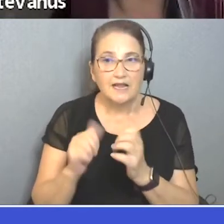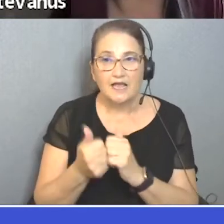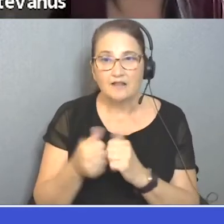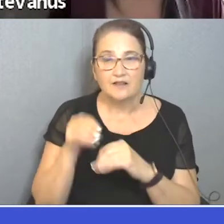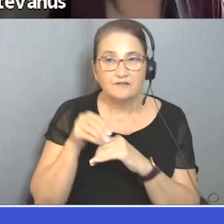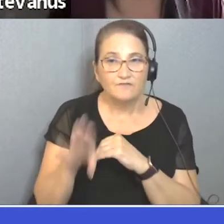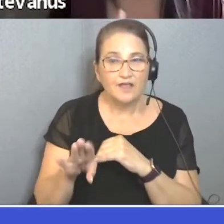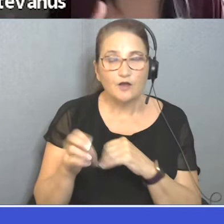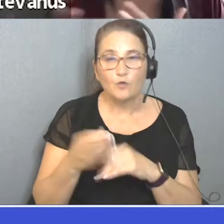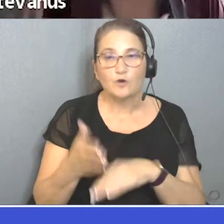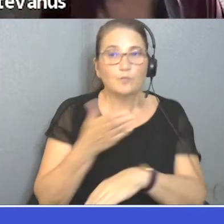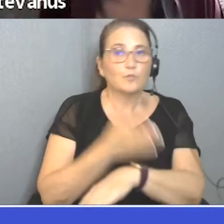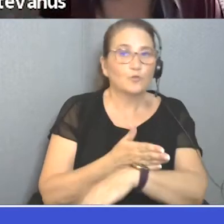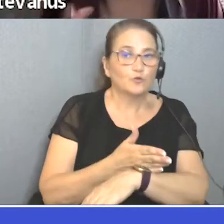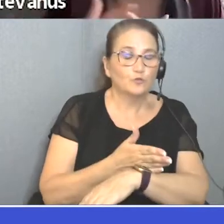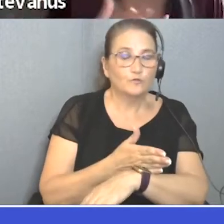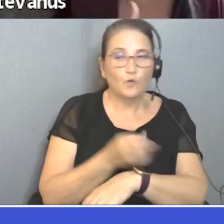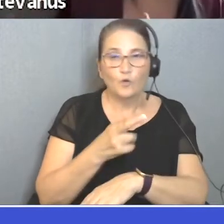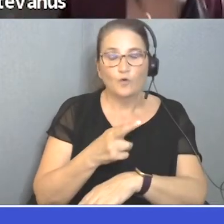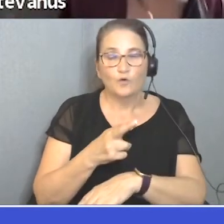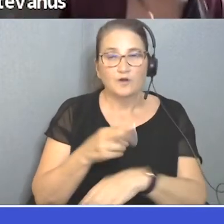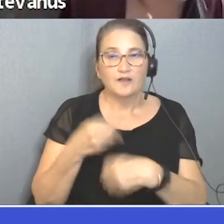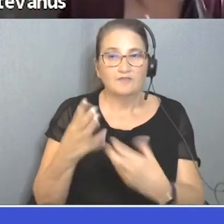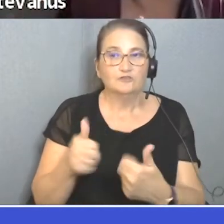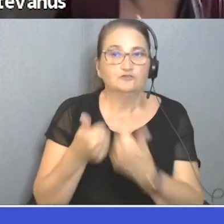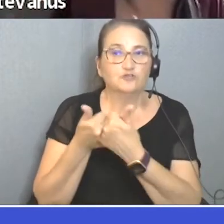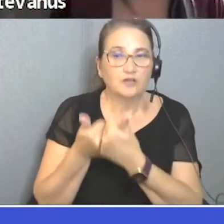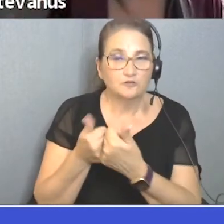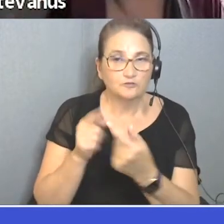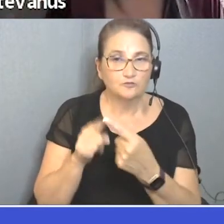way that might affect or enhance or create opportunities or challenges to